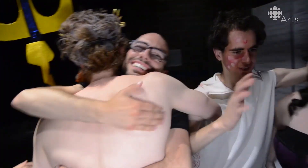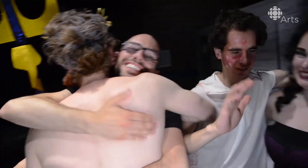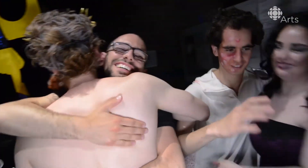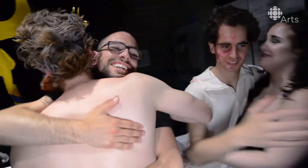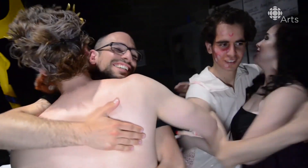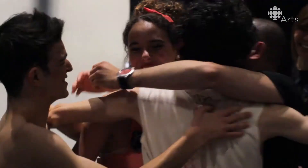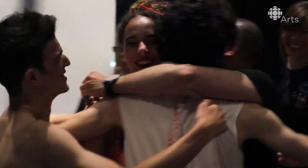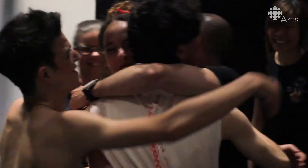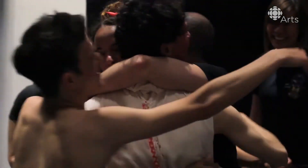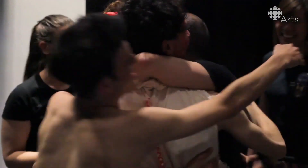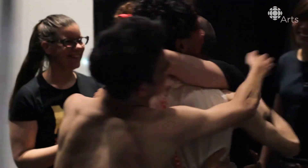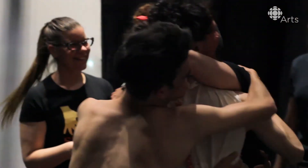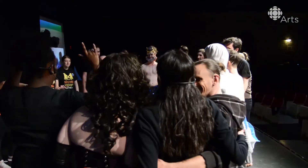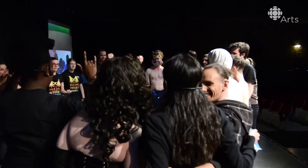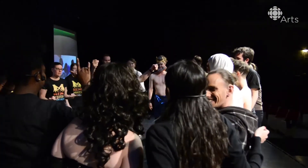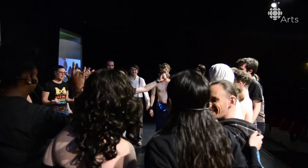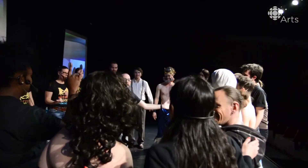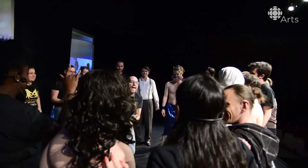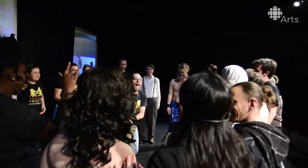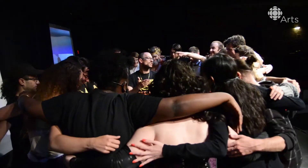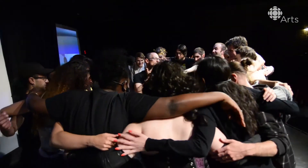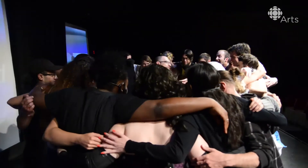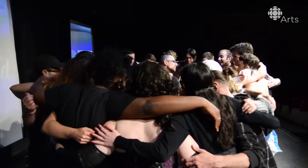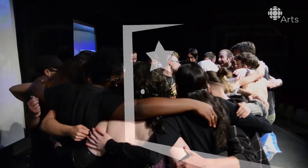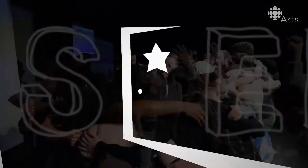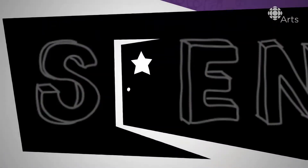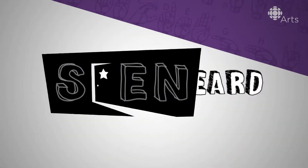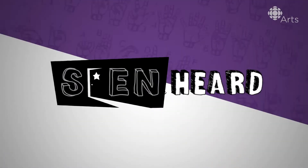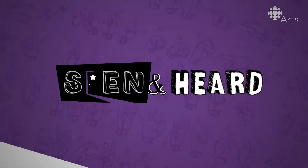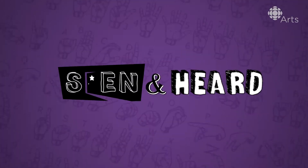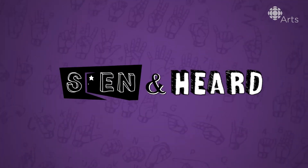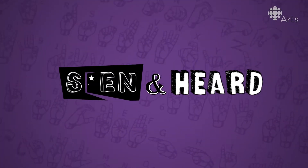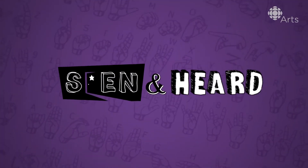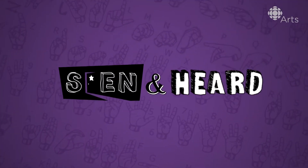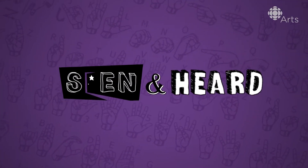It's not going to stop us from putting on the play. BREAK A LEG!